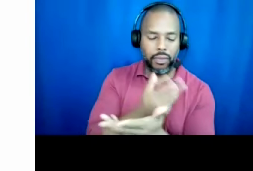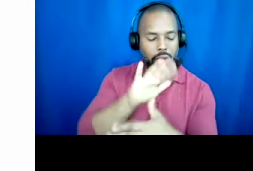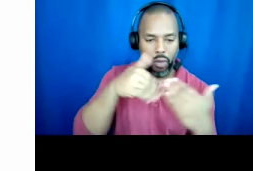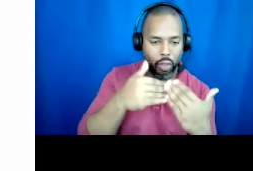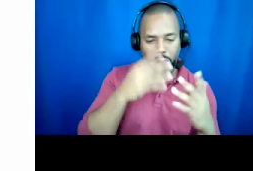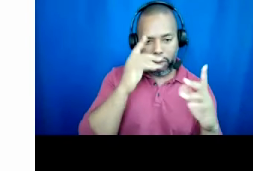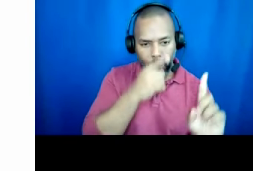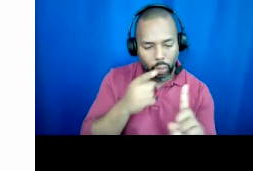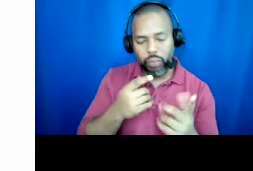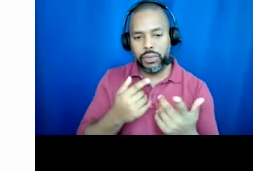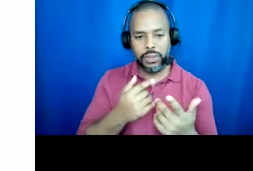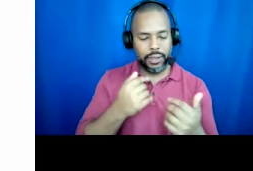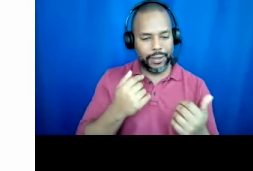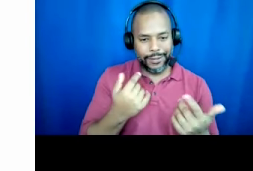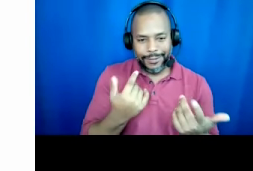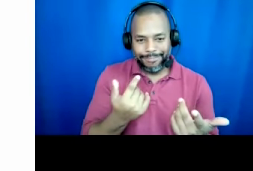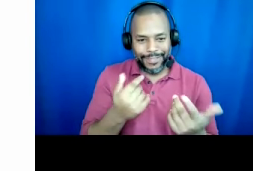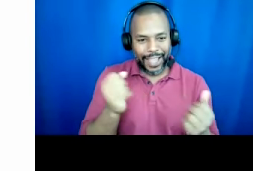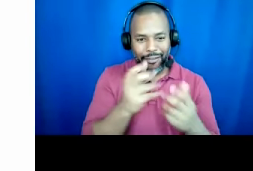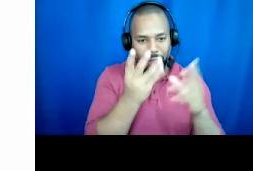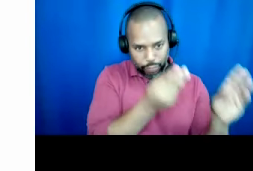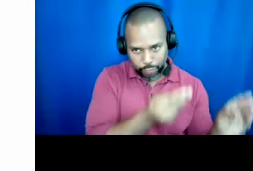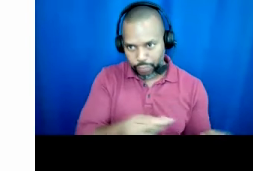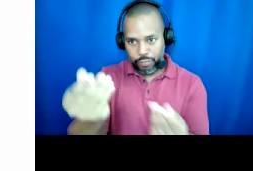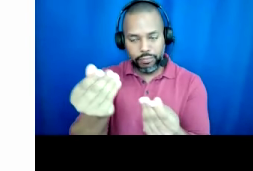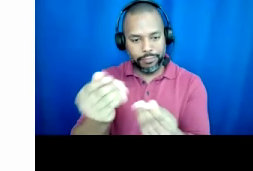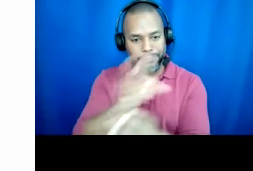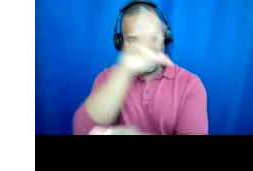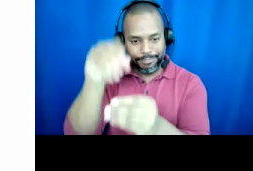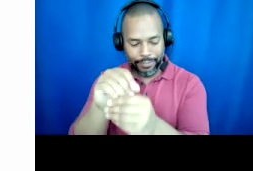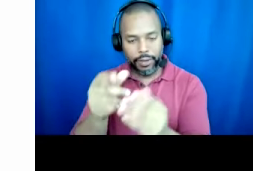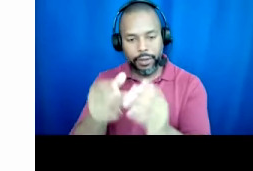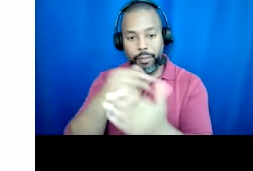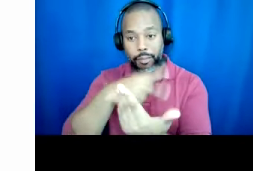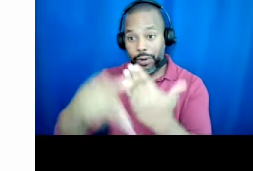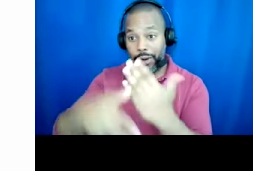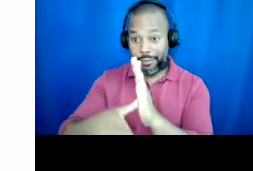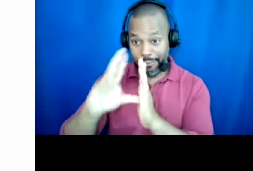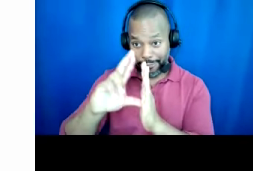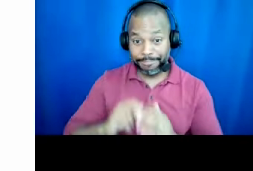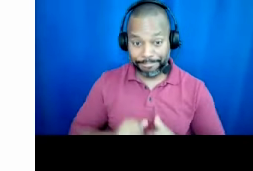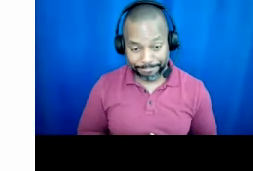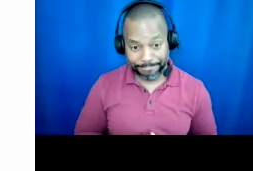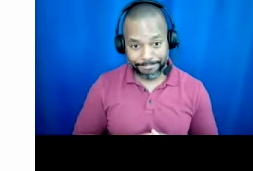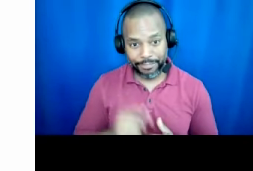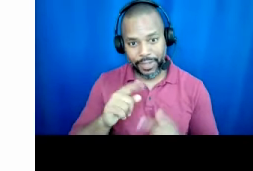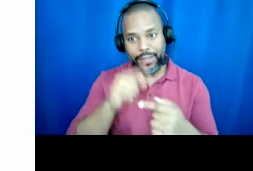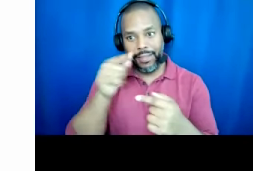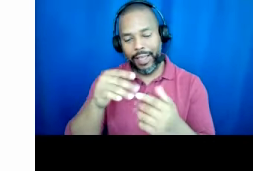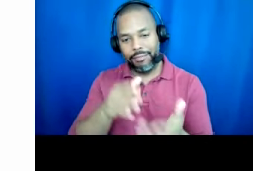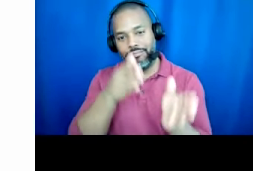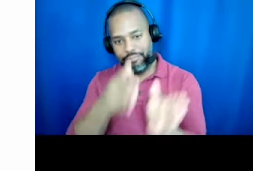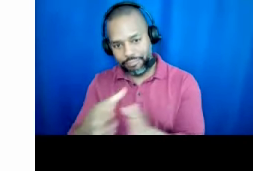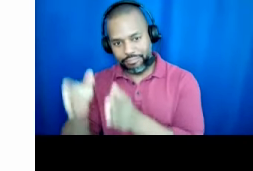And those feed into program review like I just said. And then program review feeds into resource prioritization and allocation.